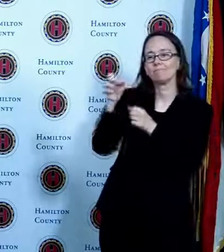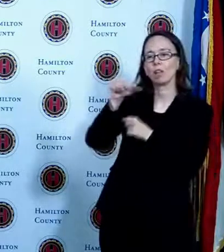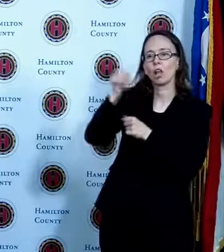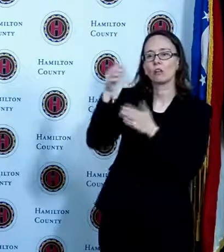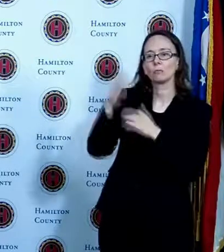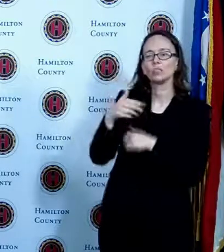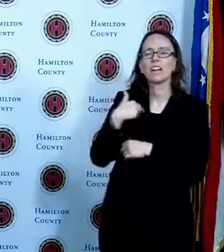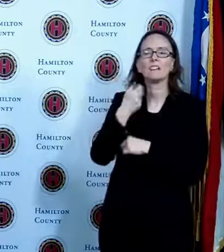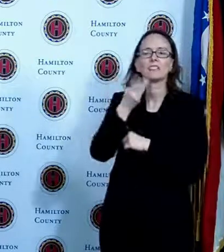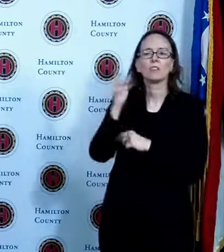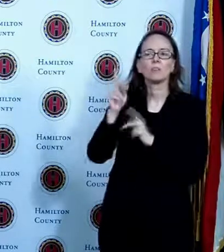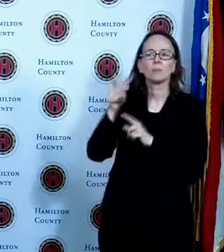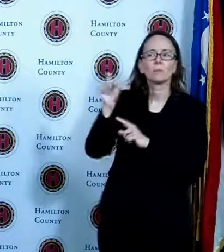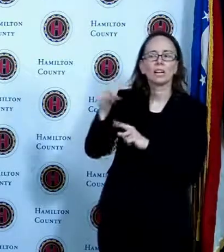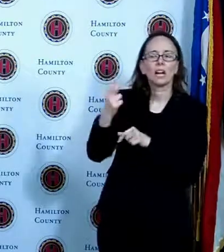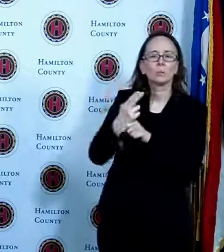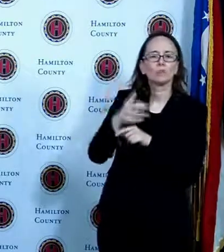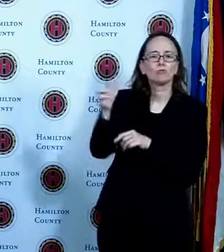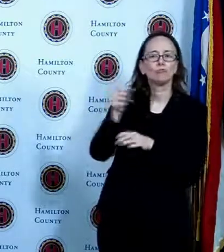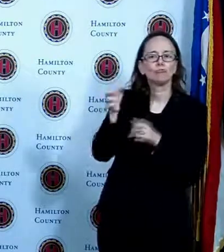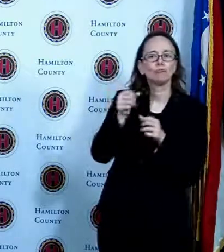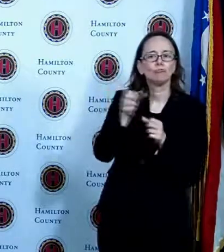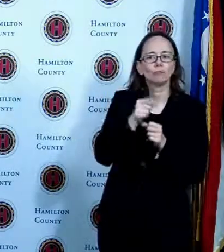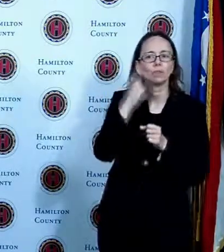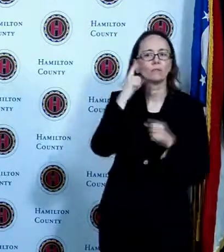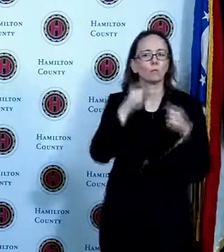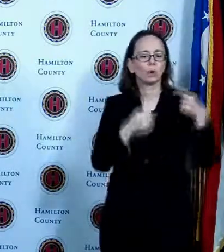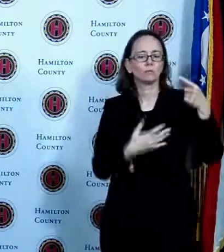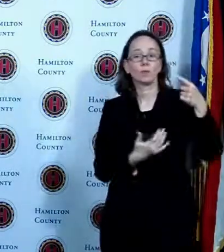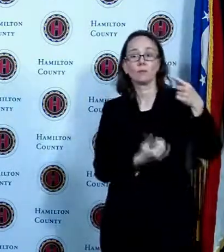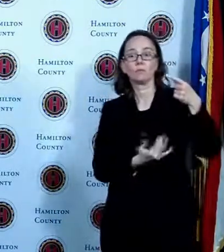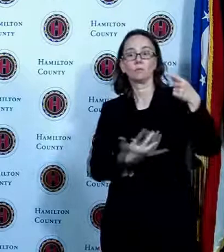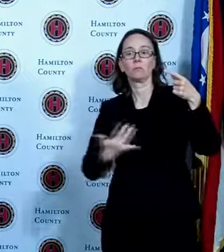other great tool that we have is you know early on in this pandemic we